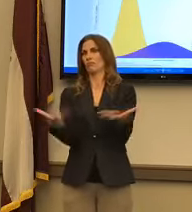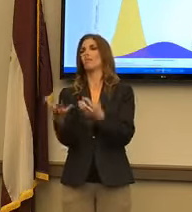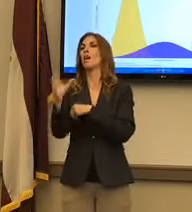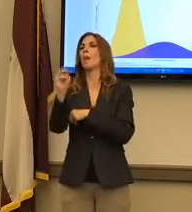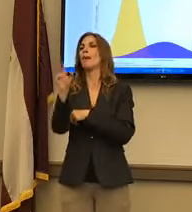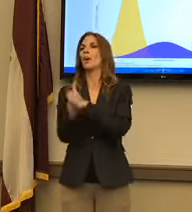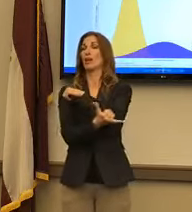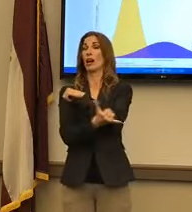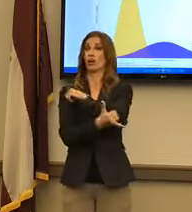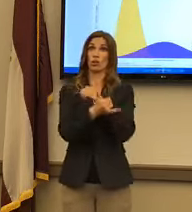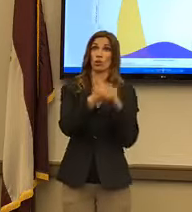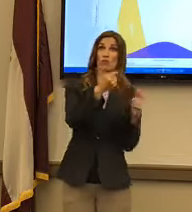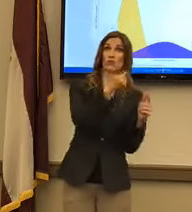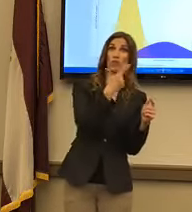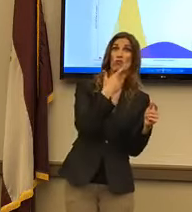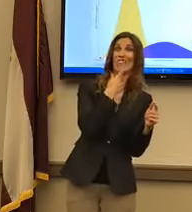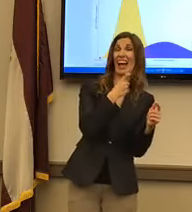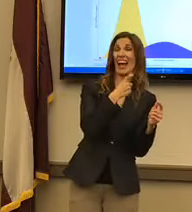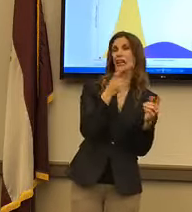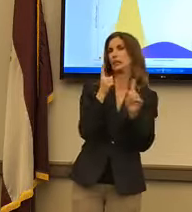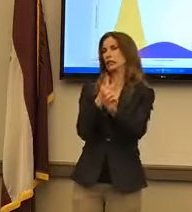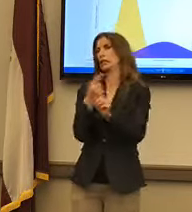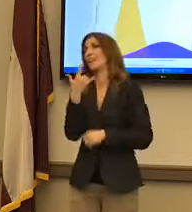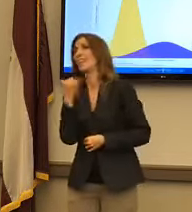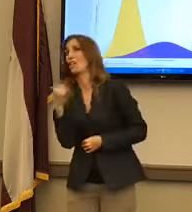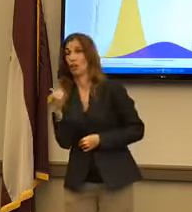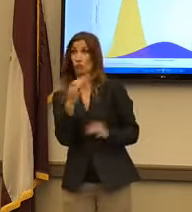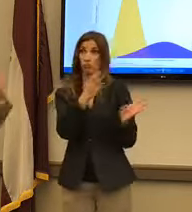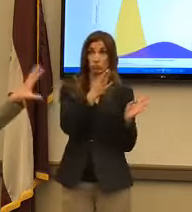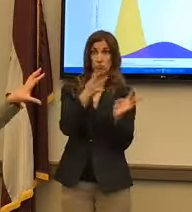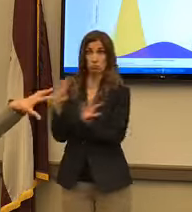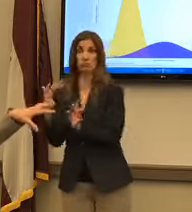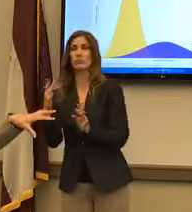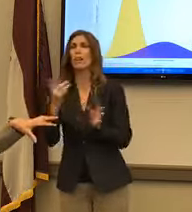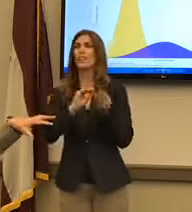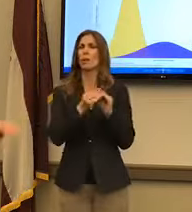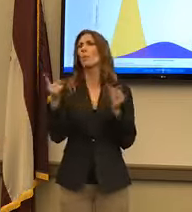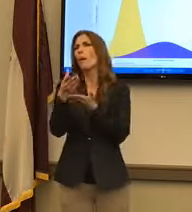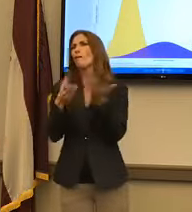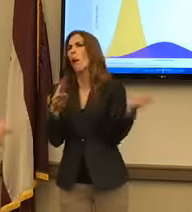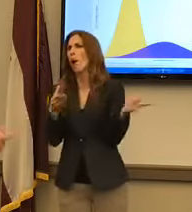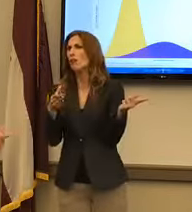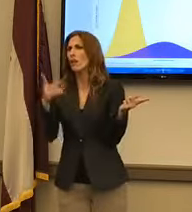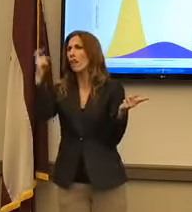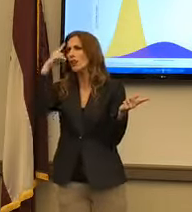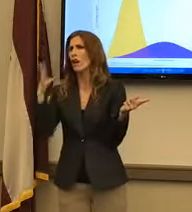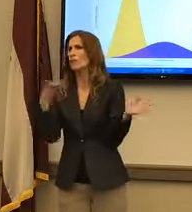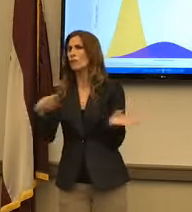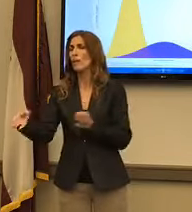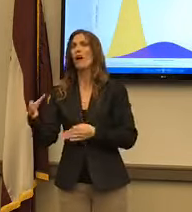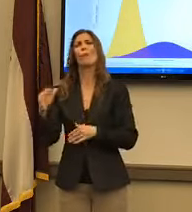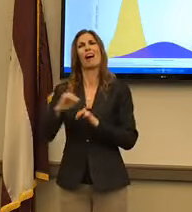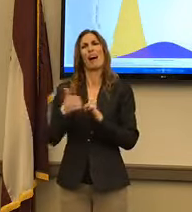from red to yellow I guess is really your question that you know these numbers are one piece of the governor's plan but how are we doing in others